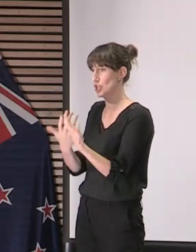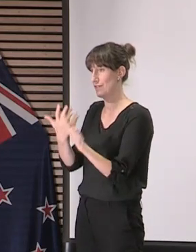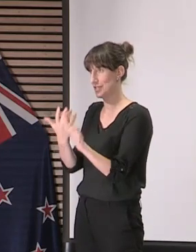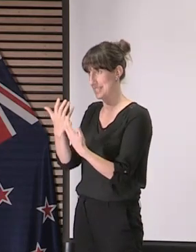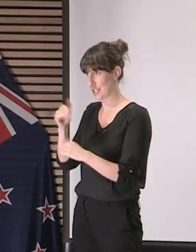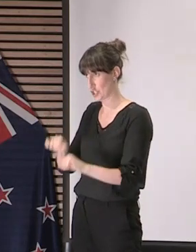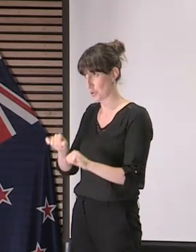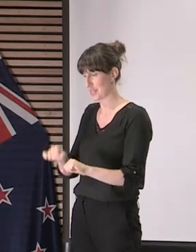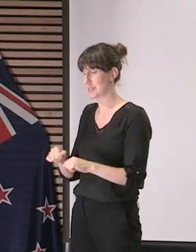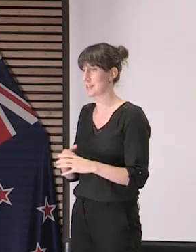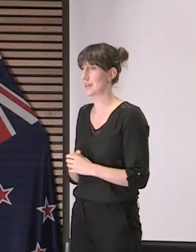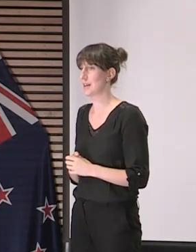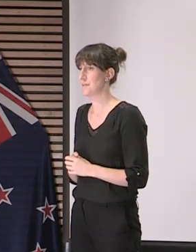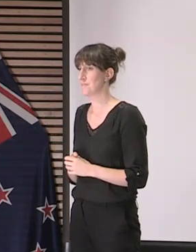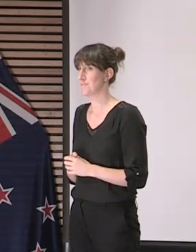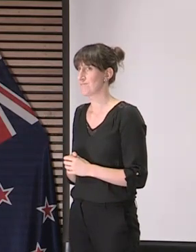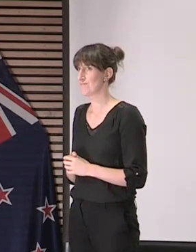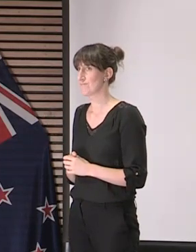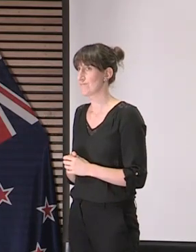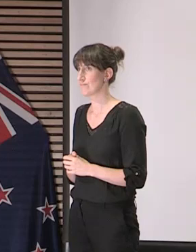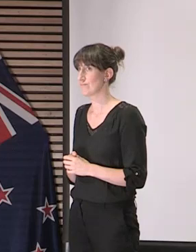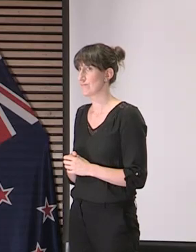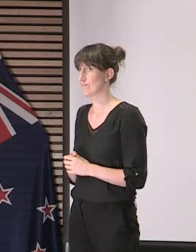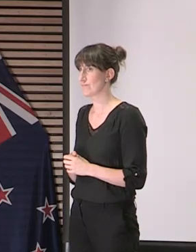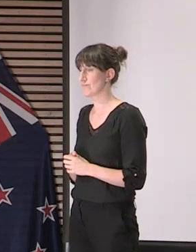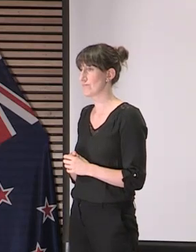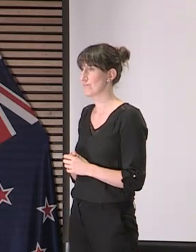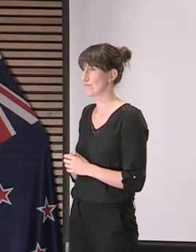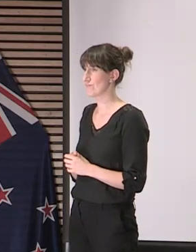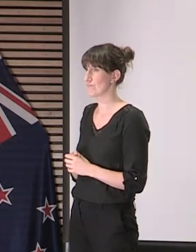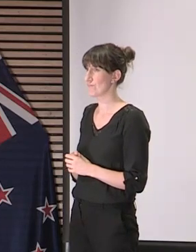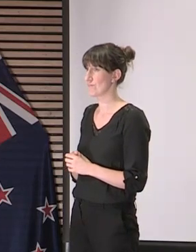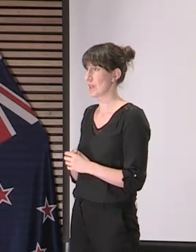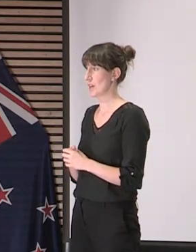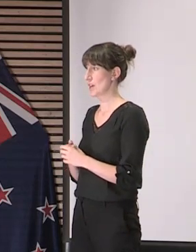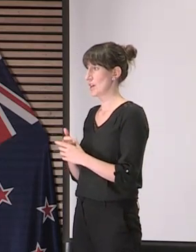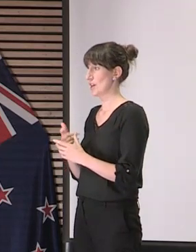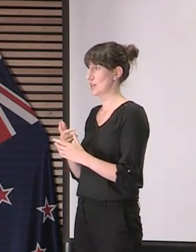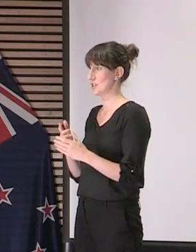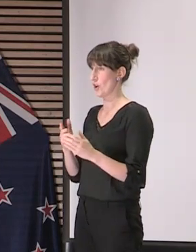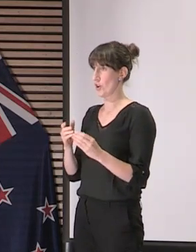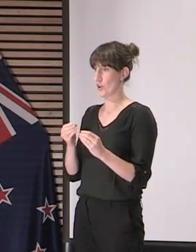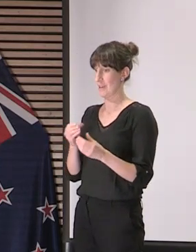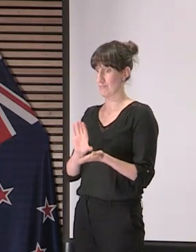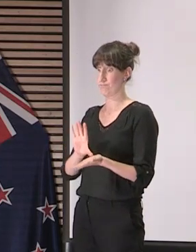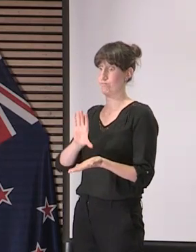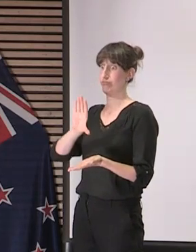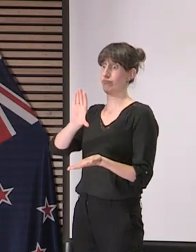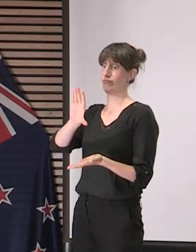we can do to support tertiary